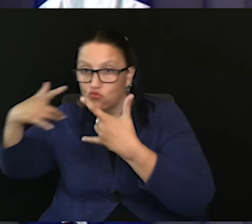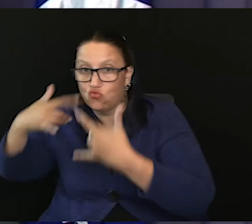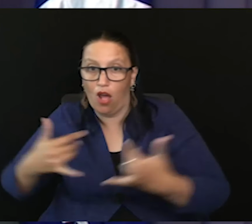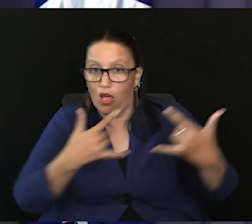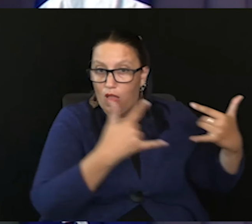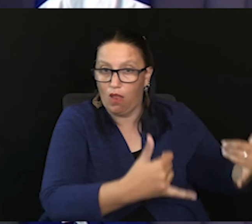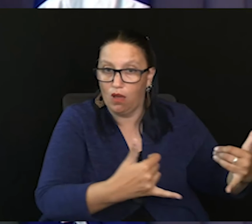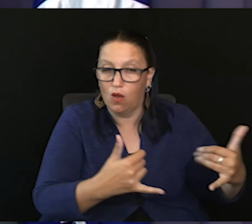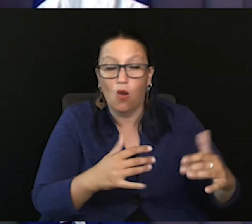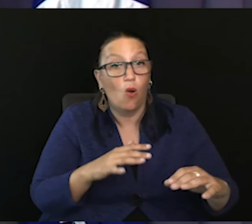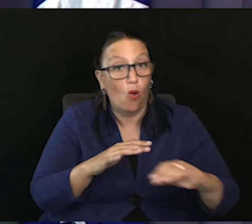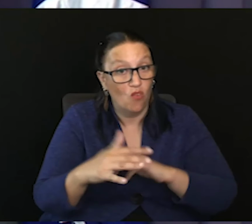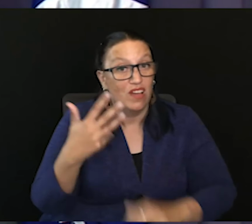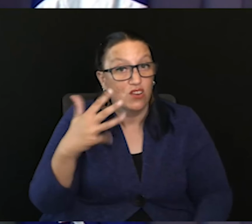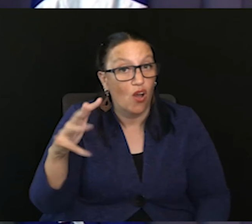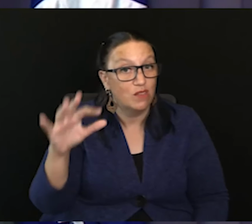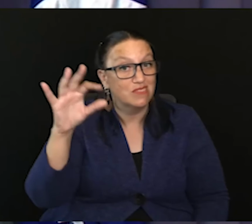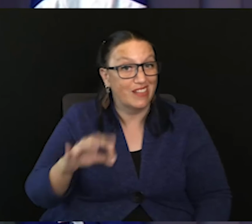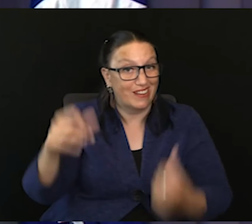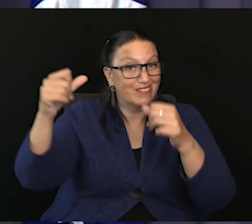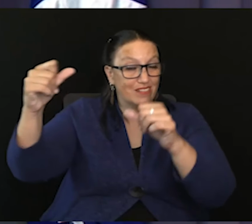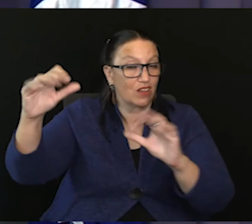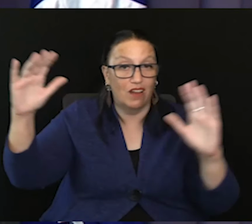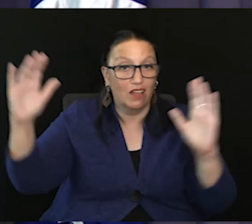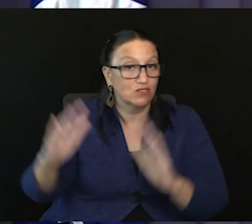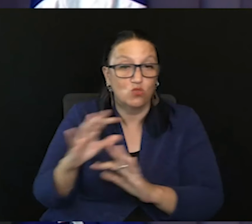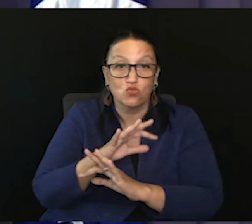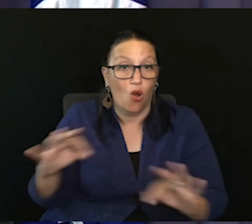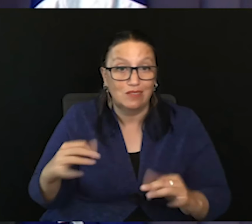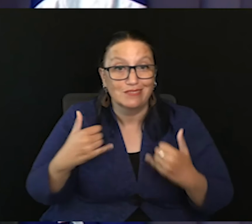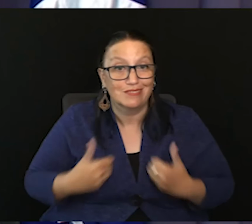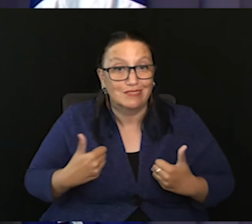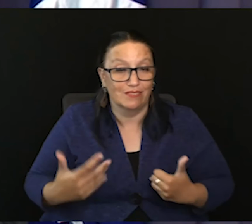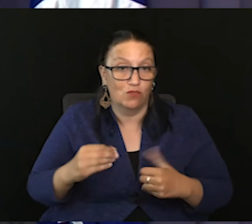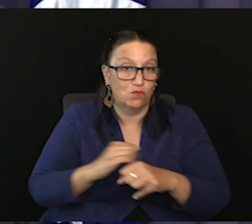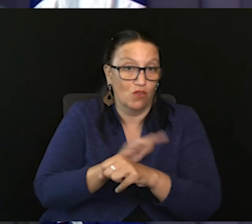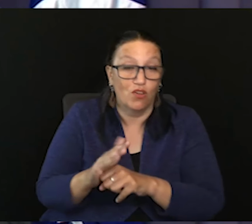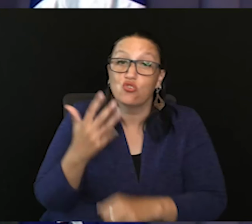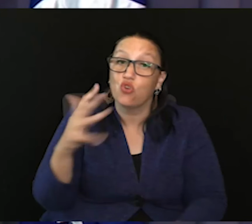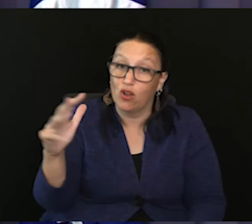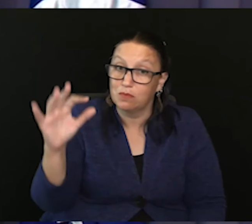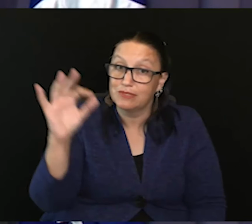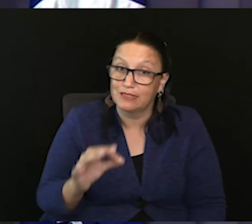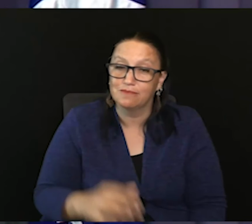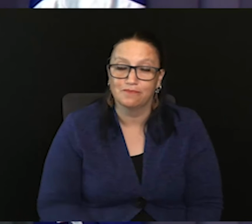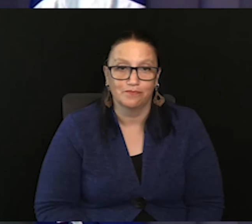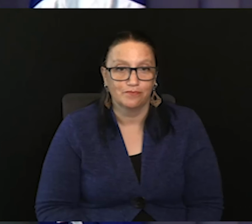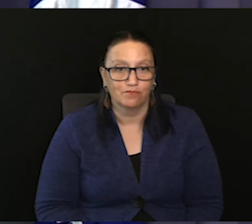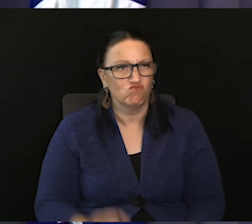showing over 90% efficacy against symptomatic infection. No strong signals of adverse events.